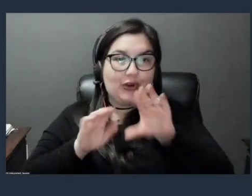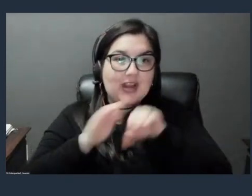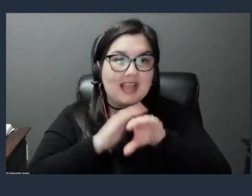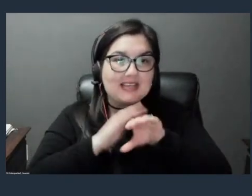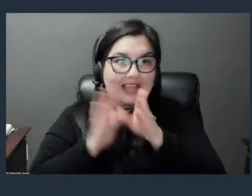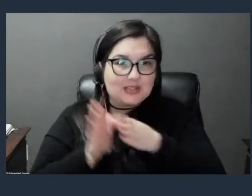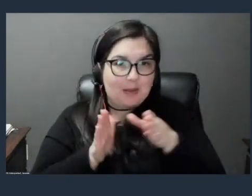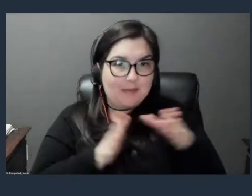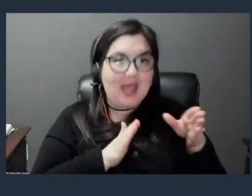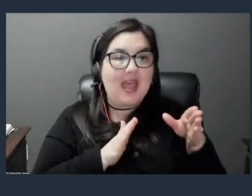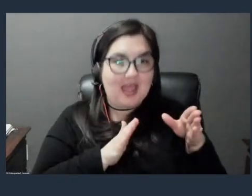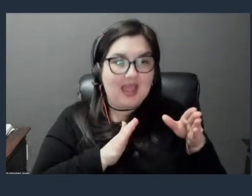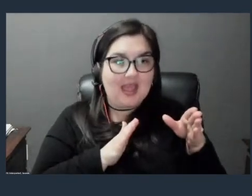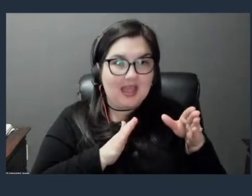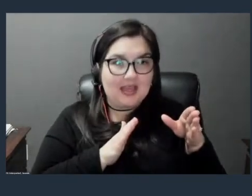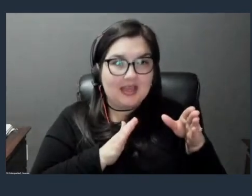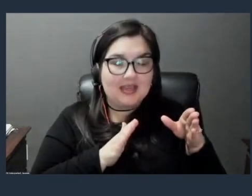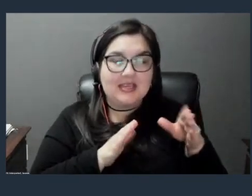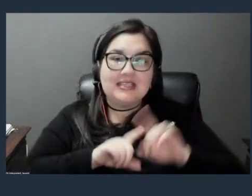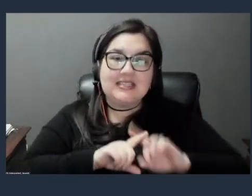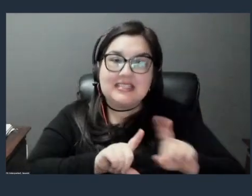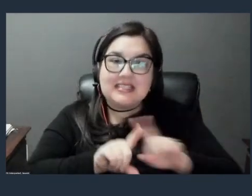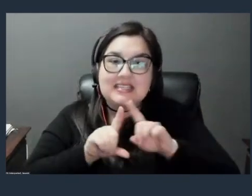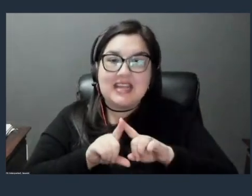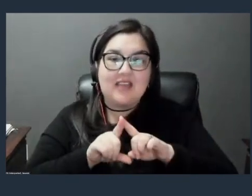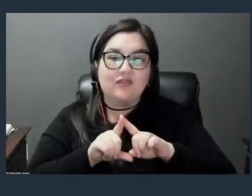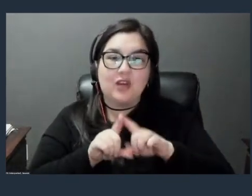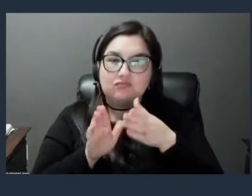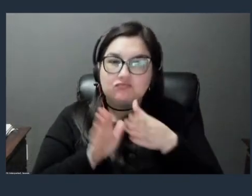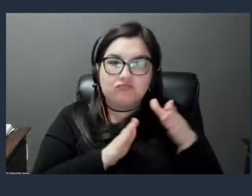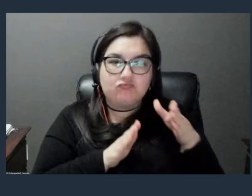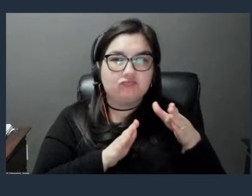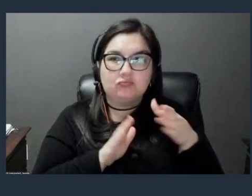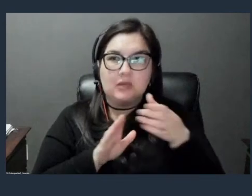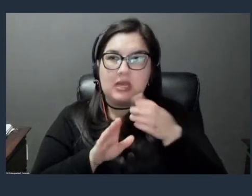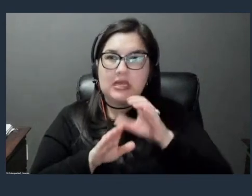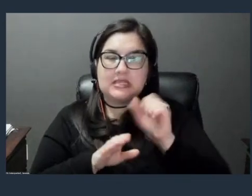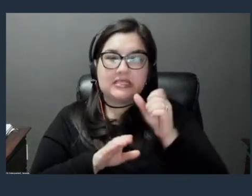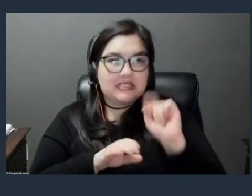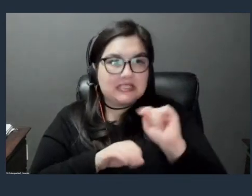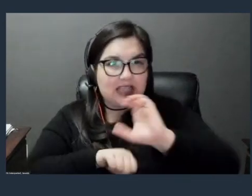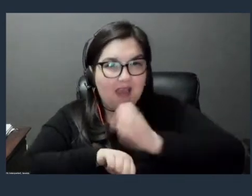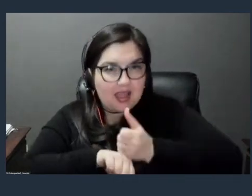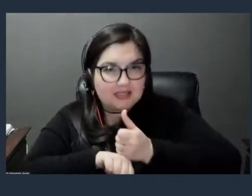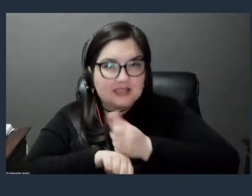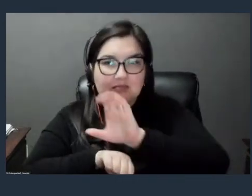into these different discreet sets of use cases. I'll give you a concrete example.